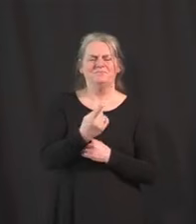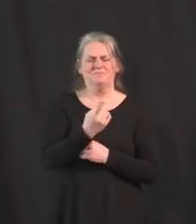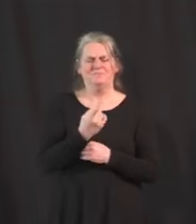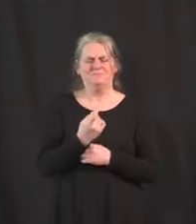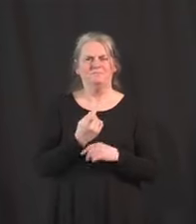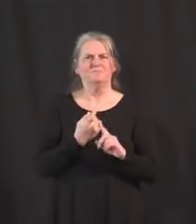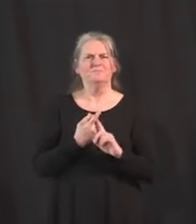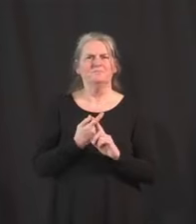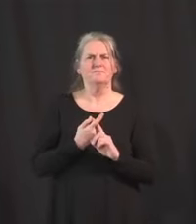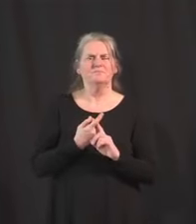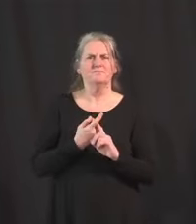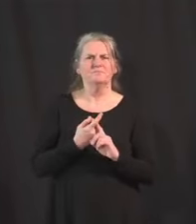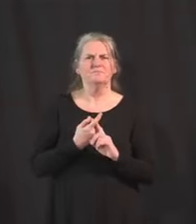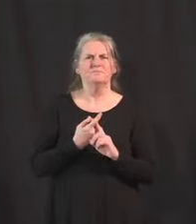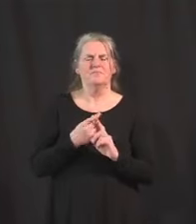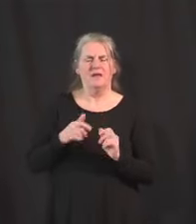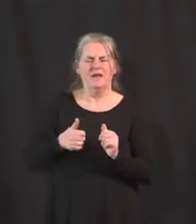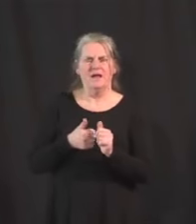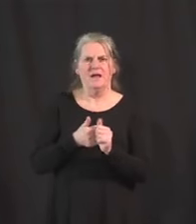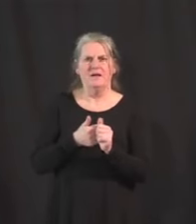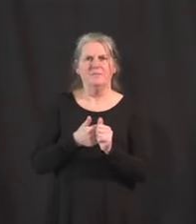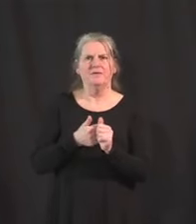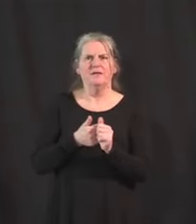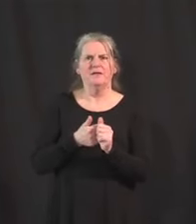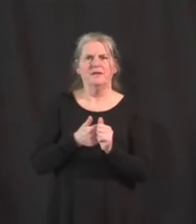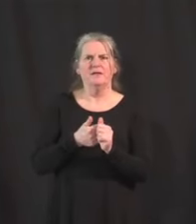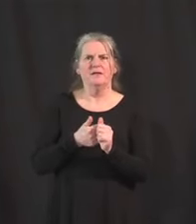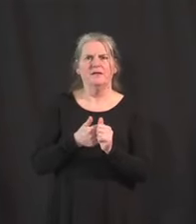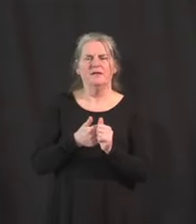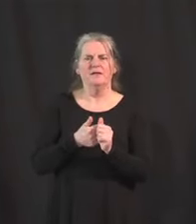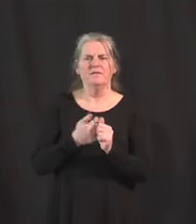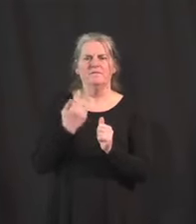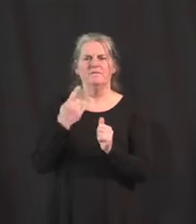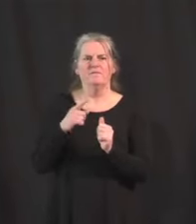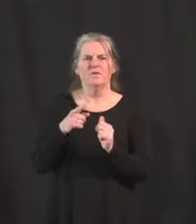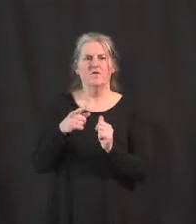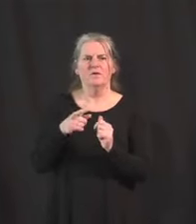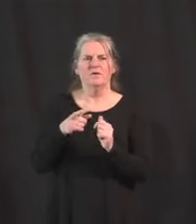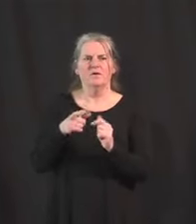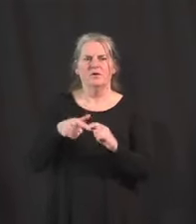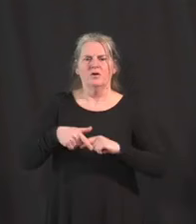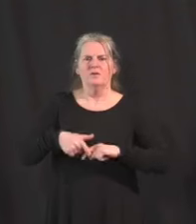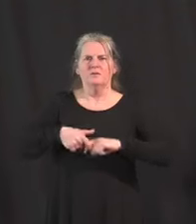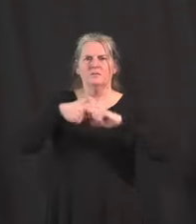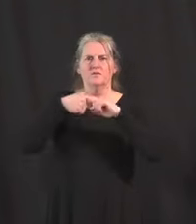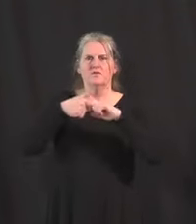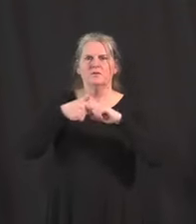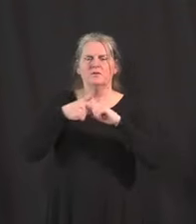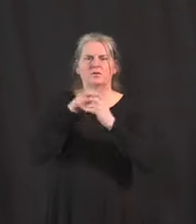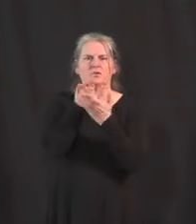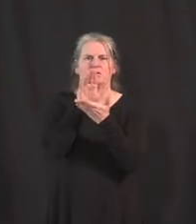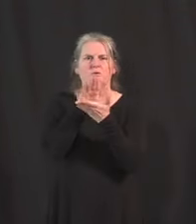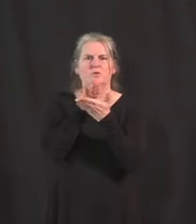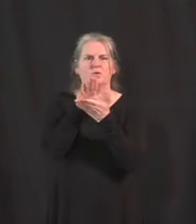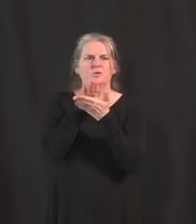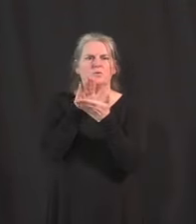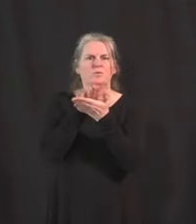UPDATE SINCE THE ANNOUNCEMENT TO SUSPEND FACE TO FACE CLASSES, HAS THERE BEEN AN UPDATE -- IS